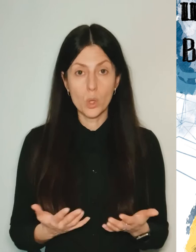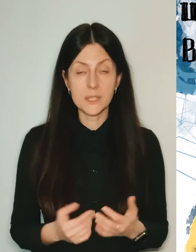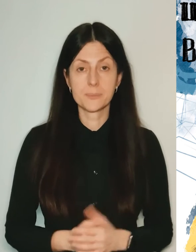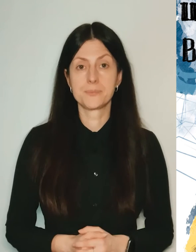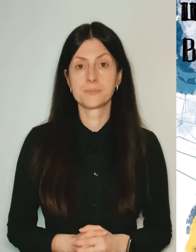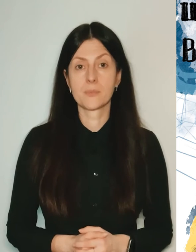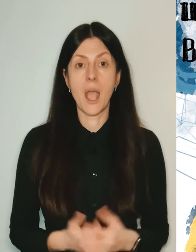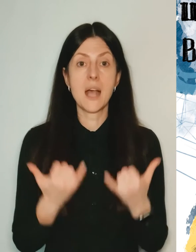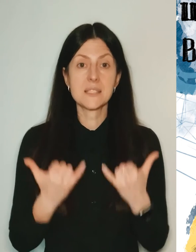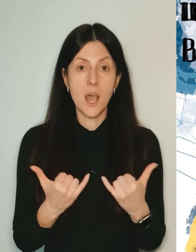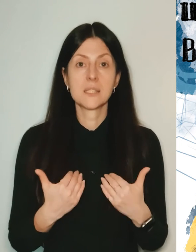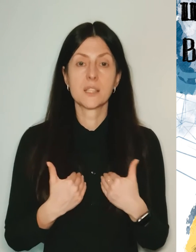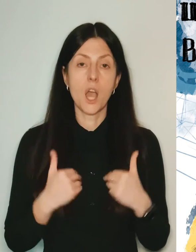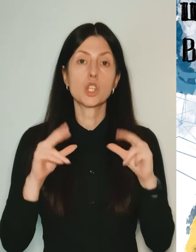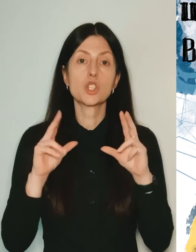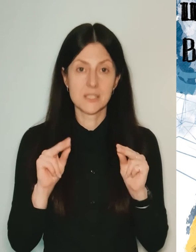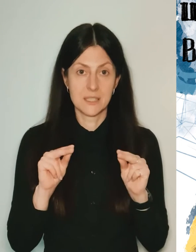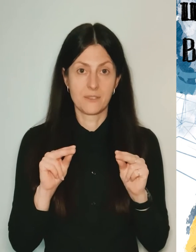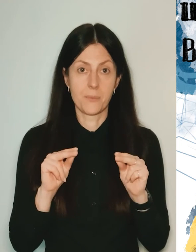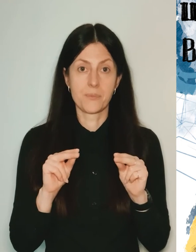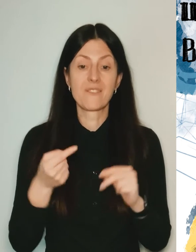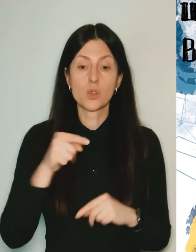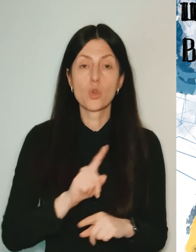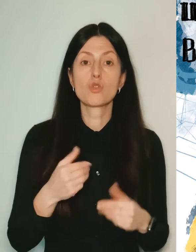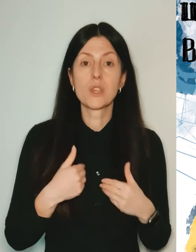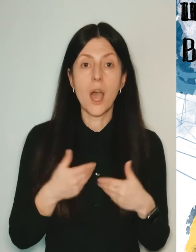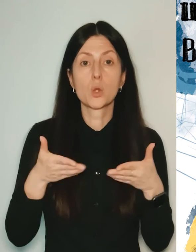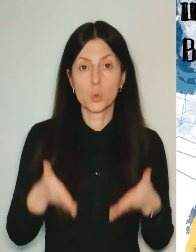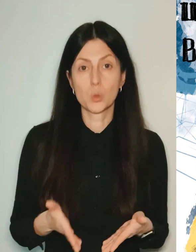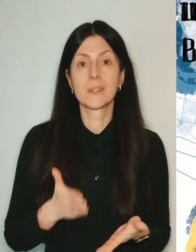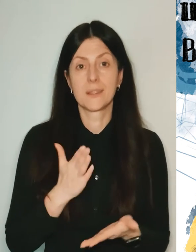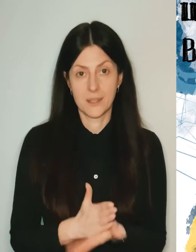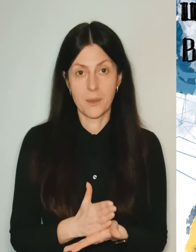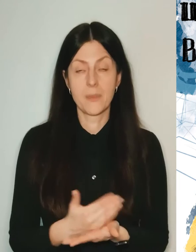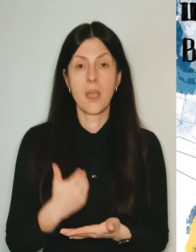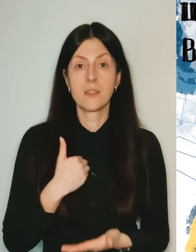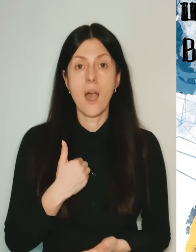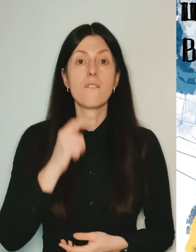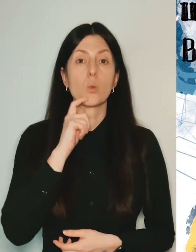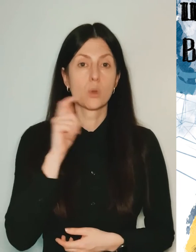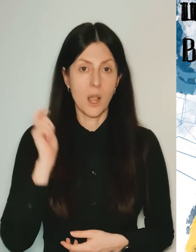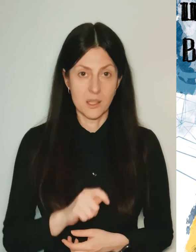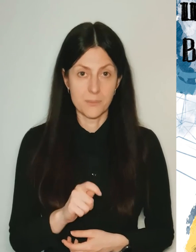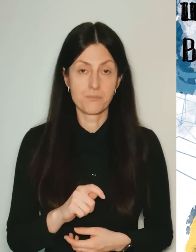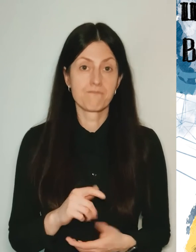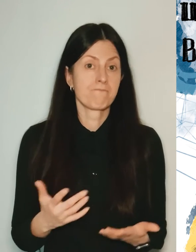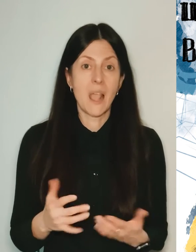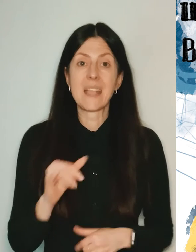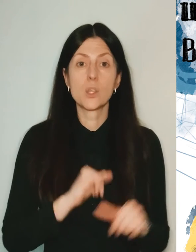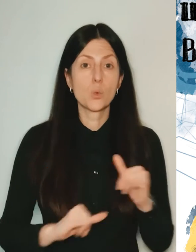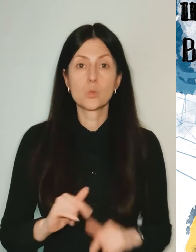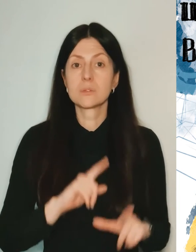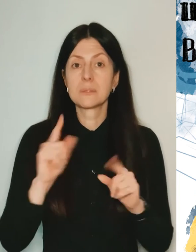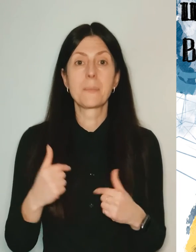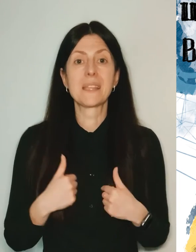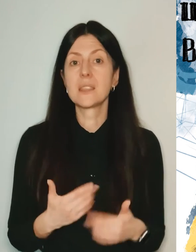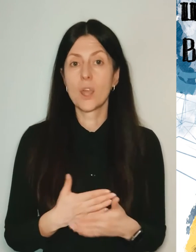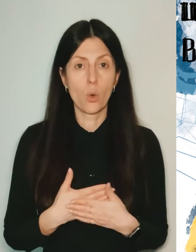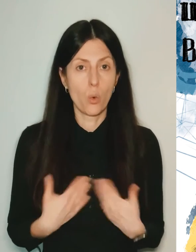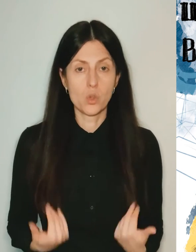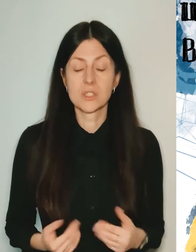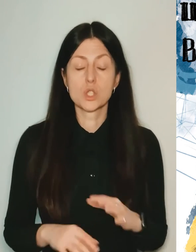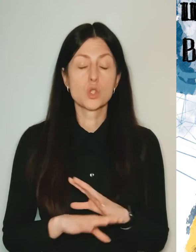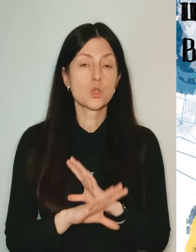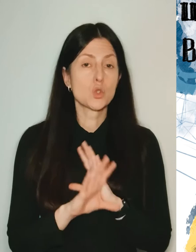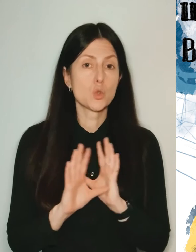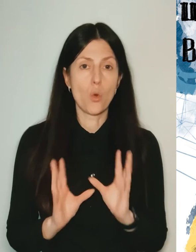Now I am happy to be here, I am in Ukraine. Again, I don't want to run anywhere at all.